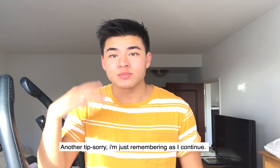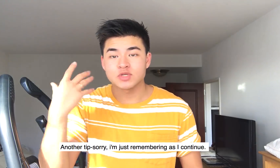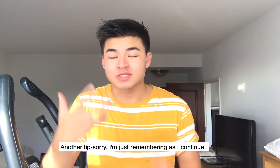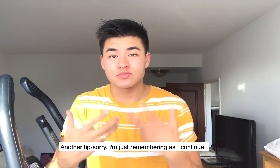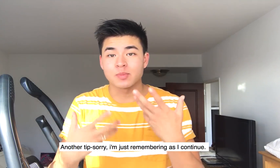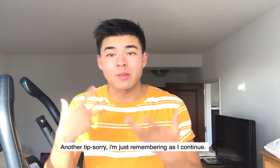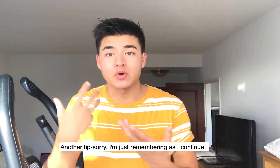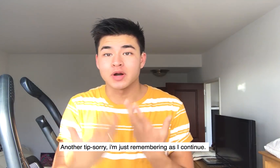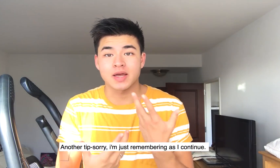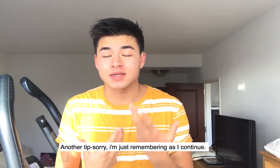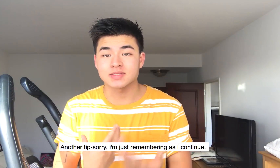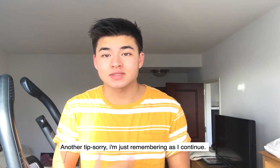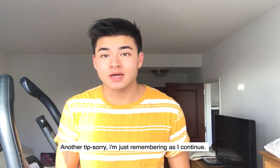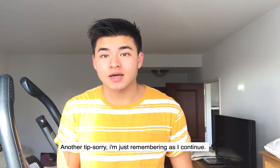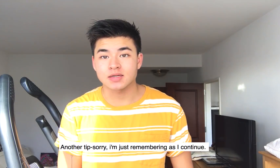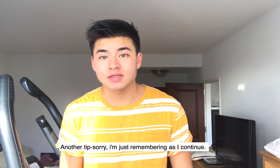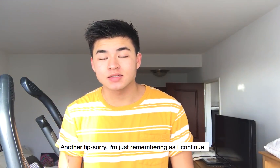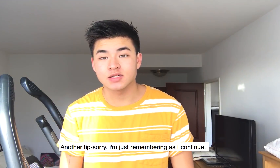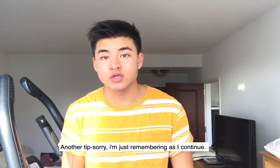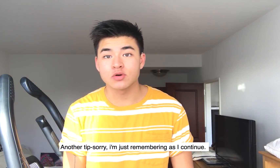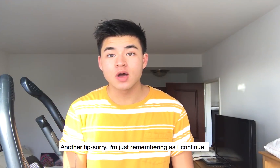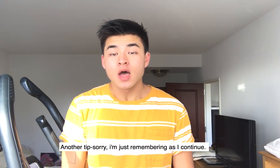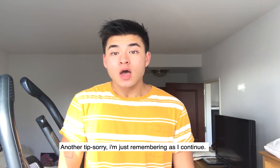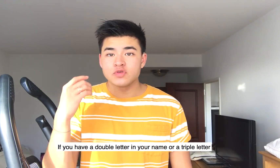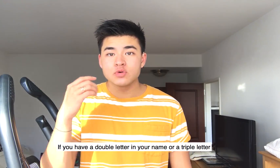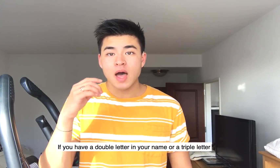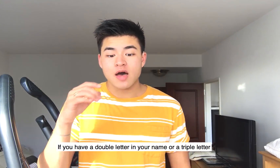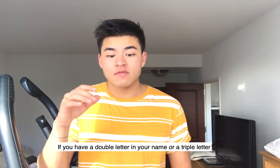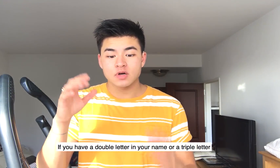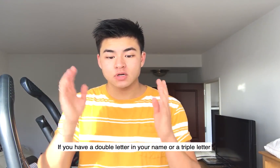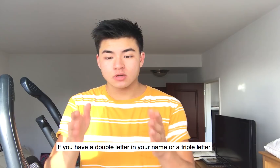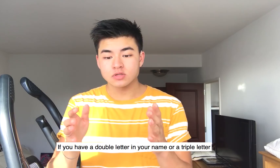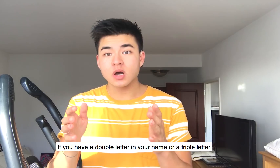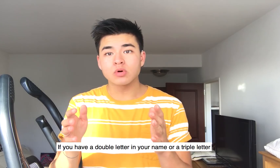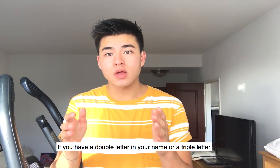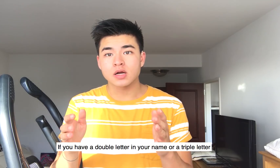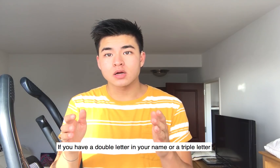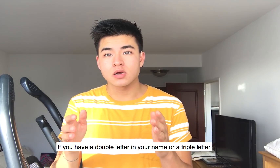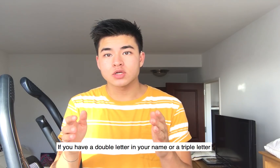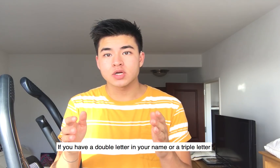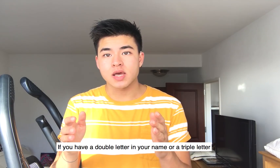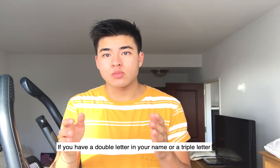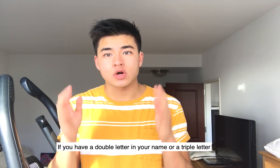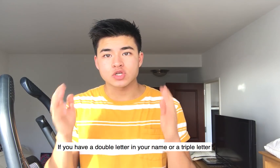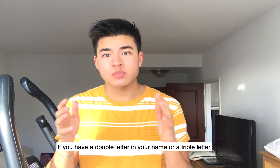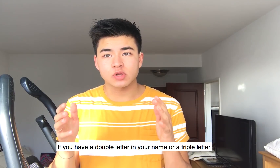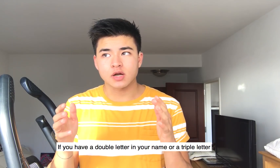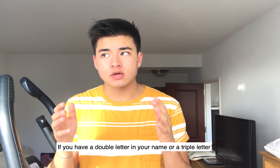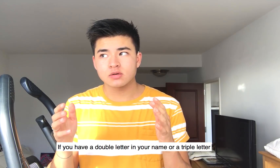I'm just remembering as I continue if you have double letters in your name or a triple wedding